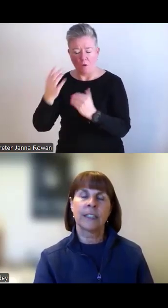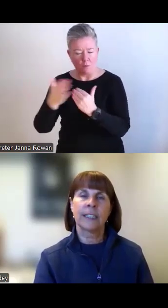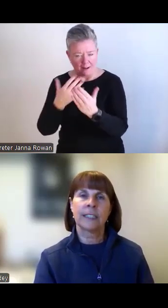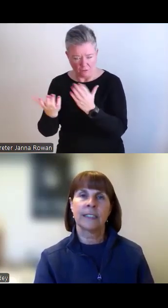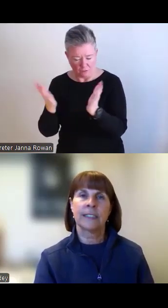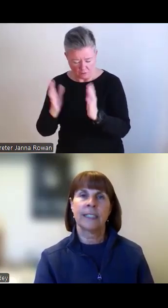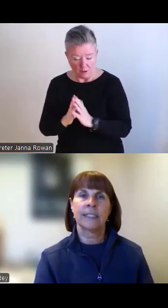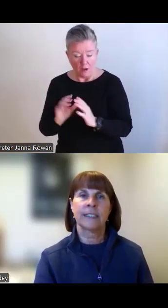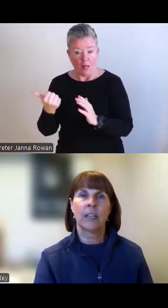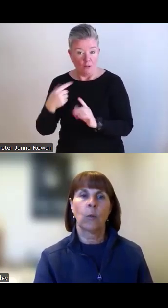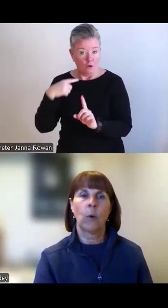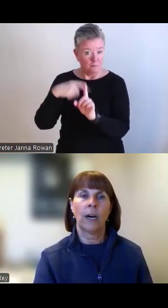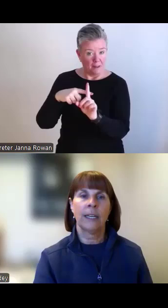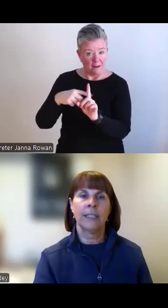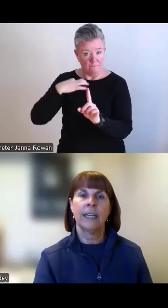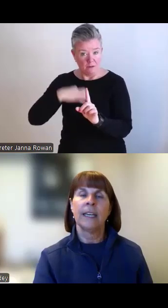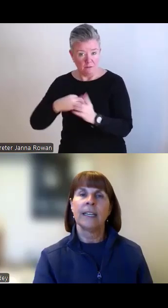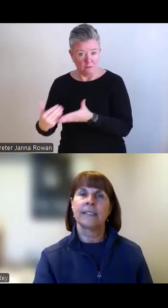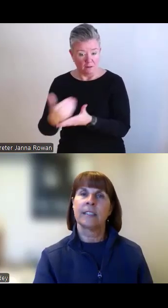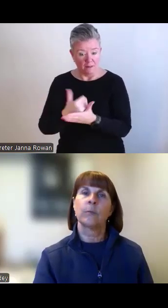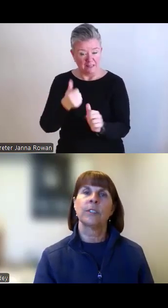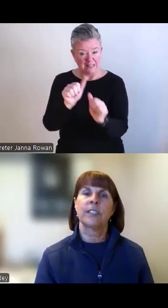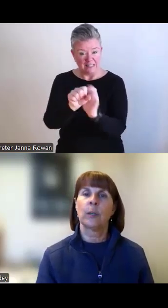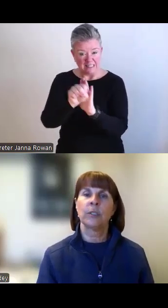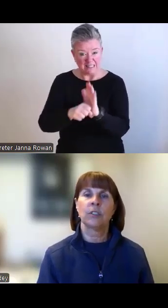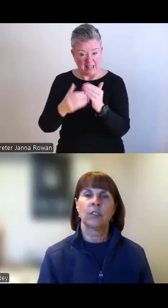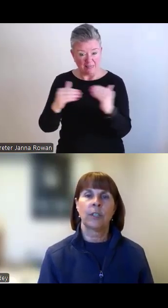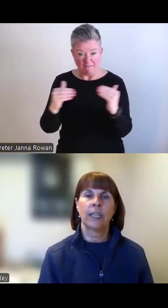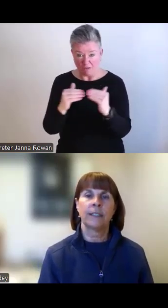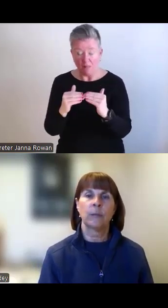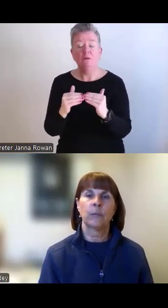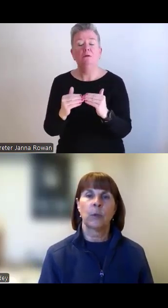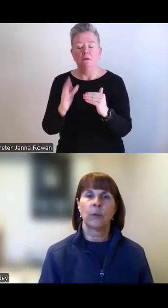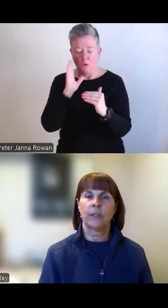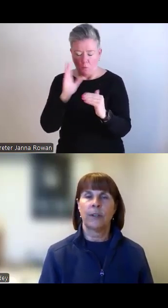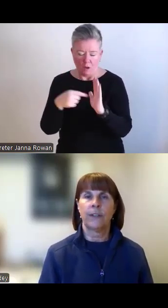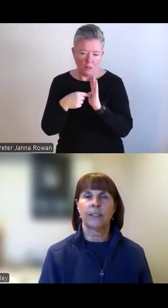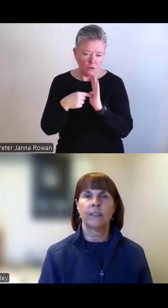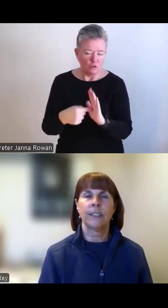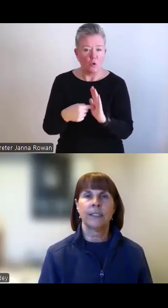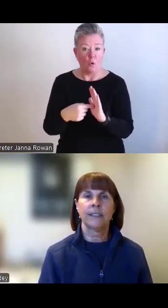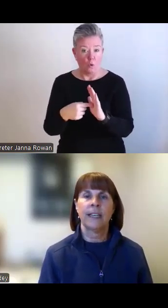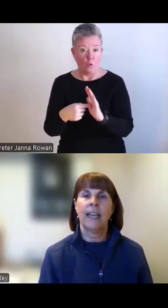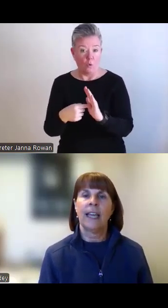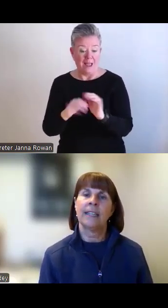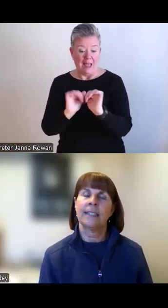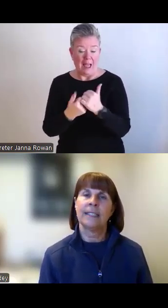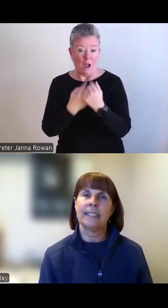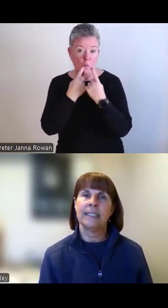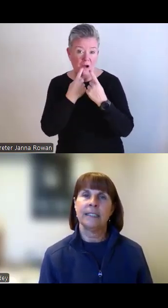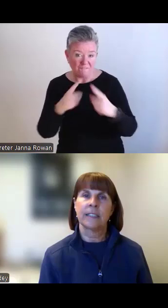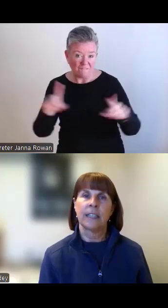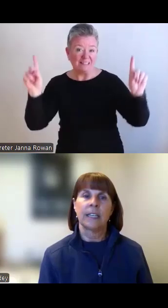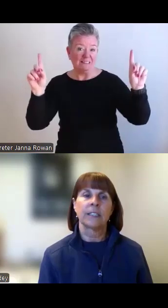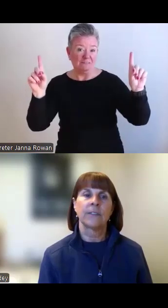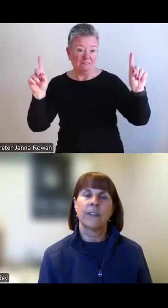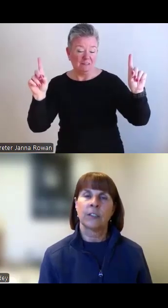of collecting the data statewide is that it will demonstrate both effectiveness and needs to